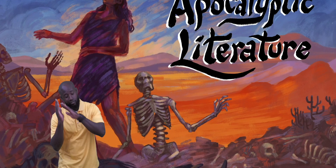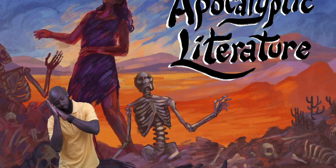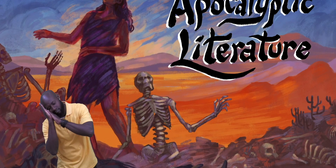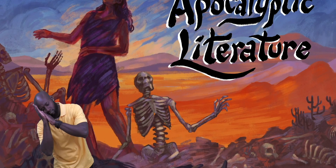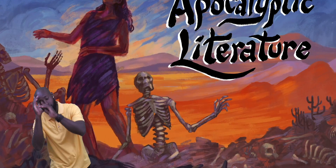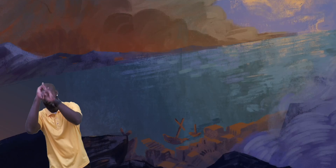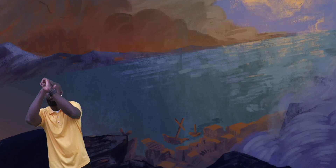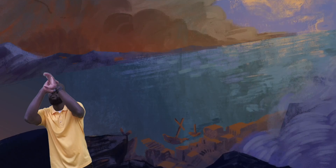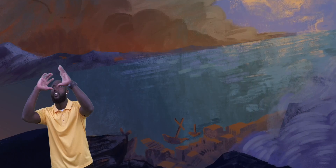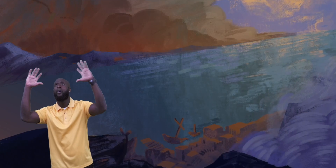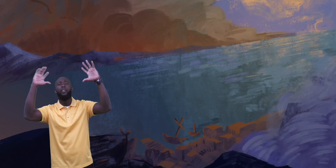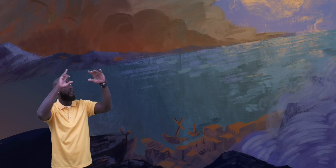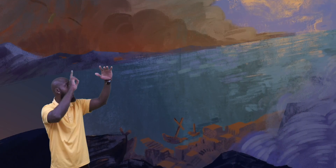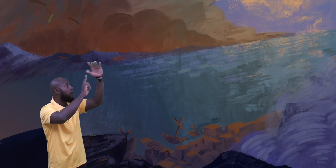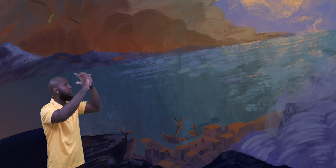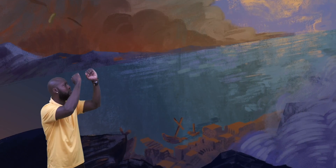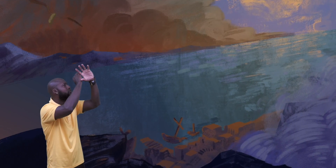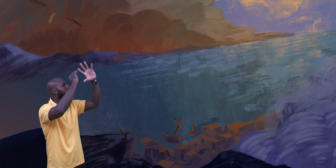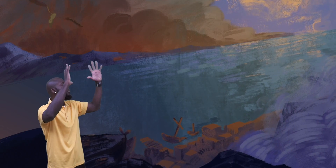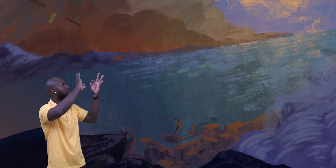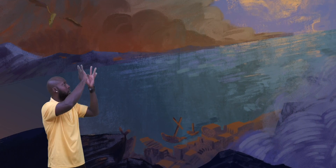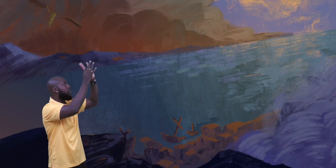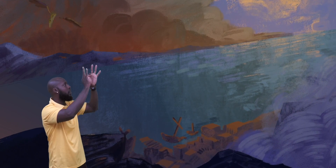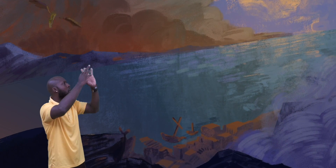Jon: And reading these dreams and visions is difficult.